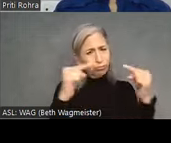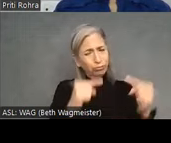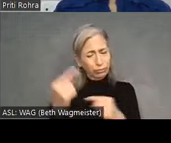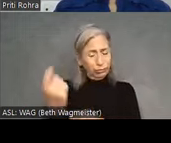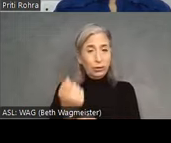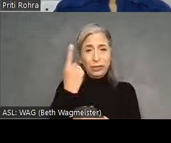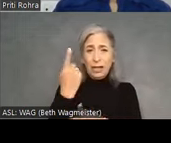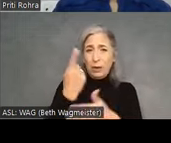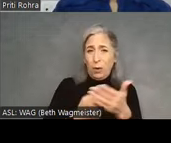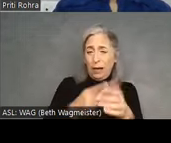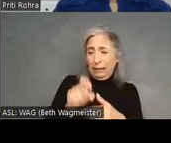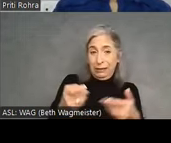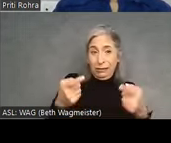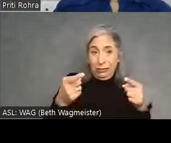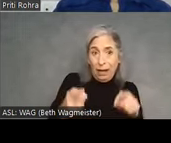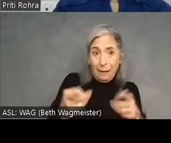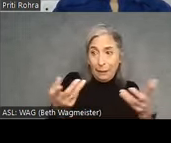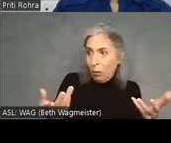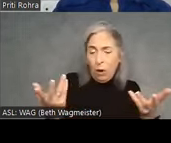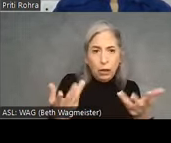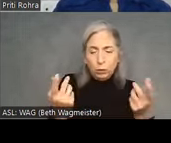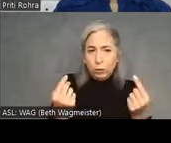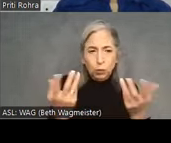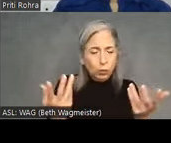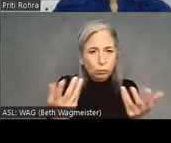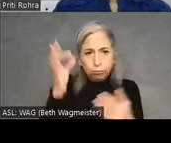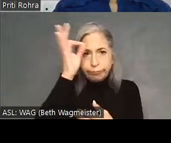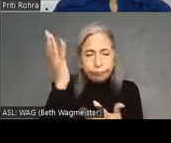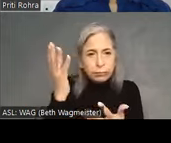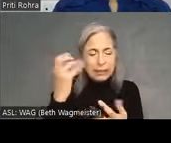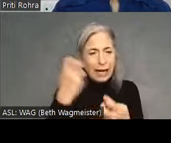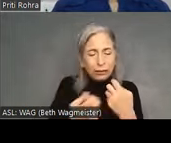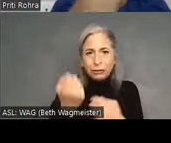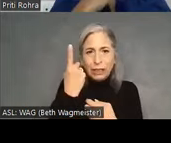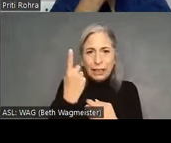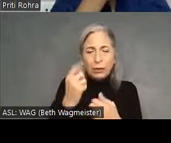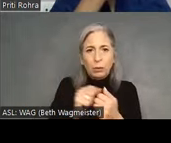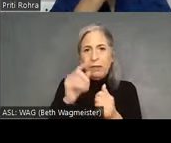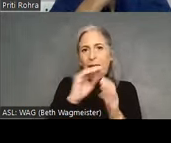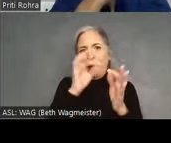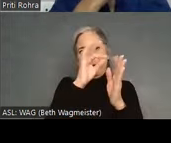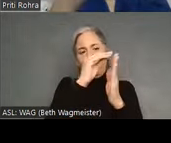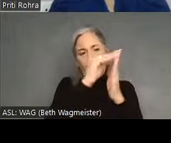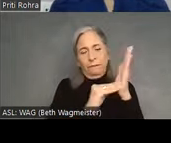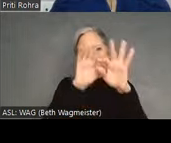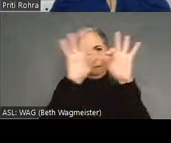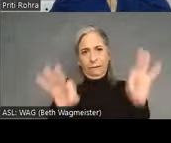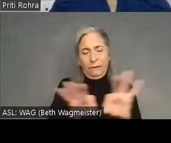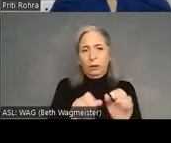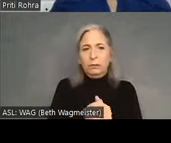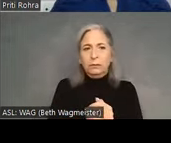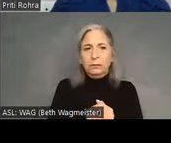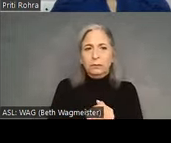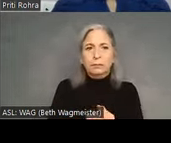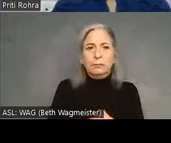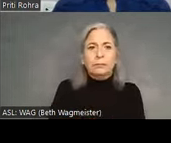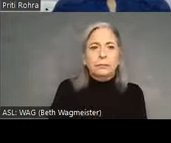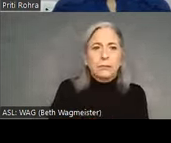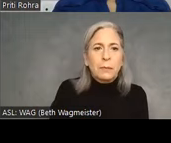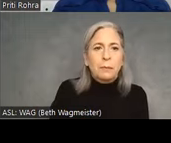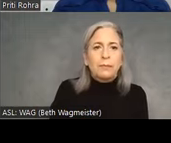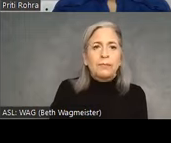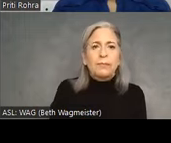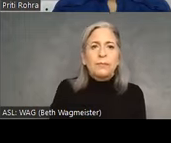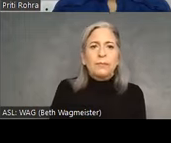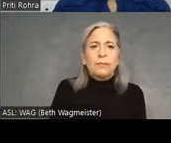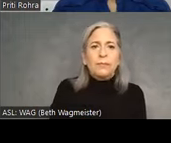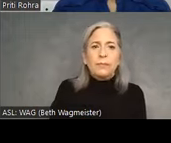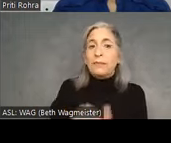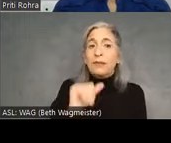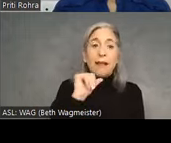what needs to be done for that particular field. Non-text contrast color and focus lacks sufficient